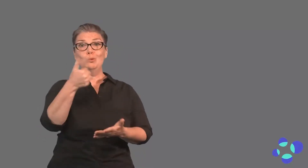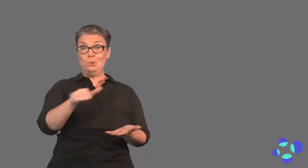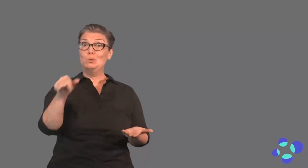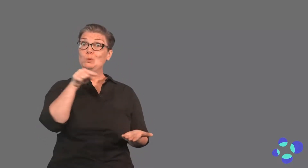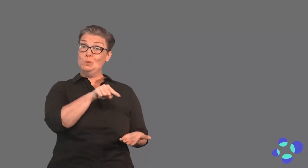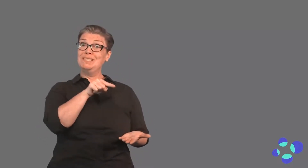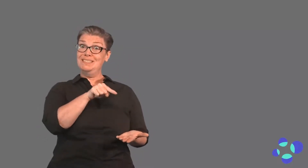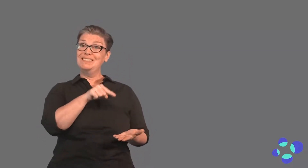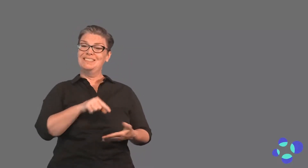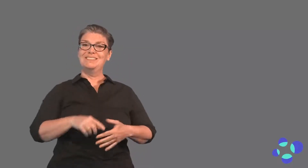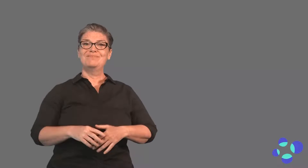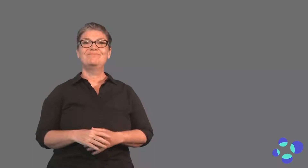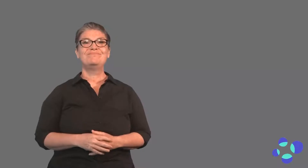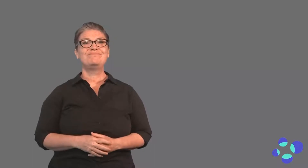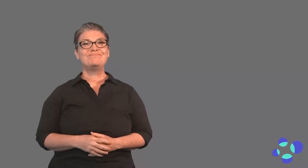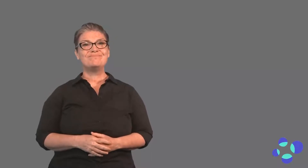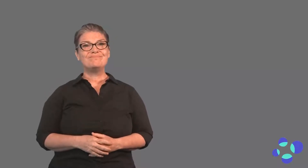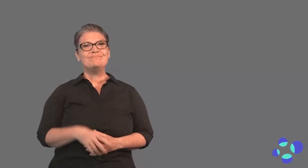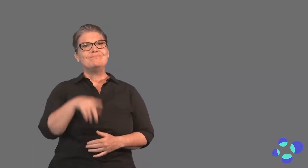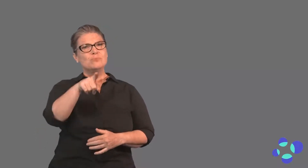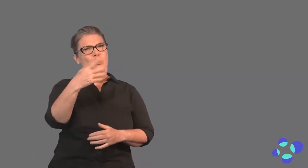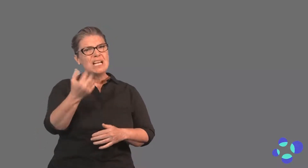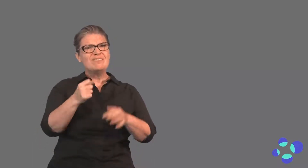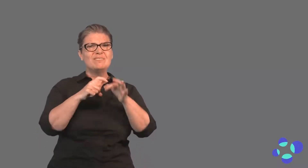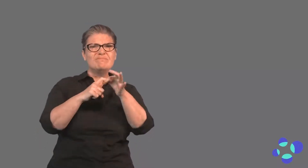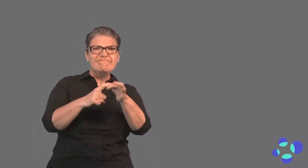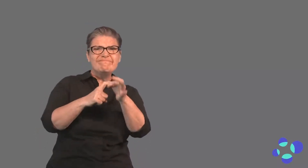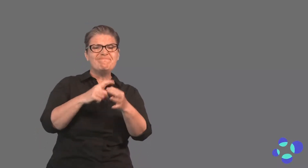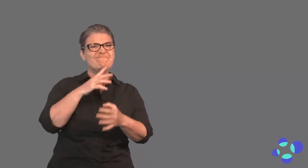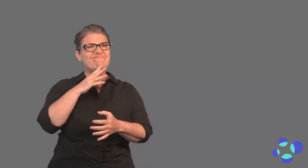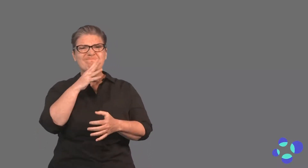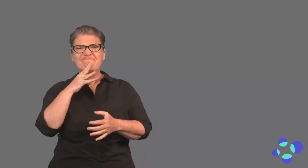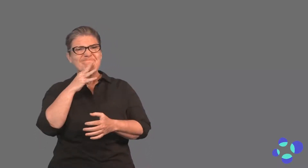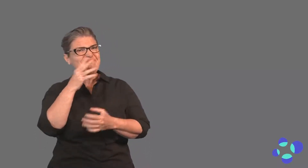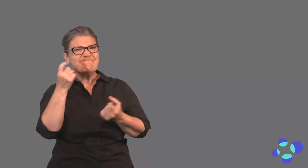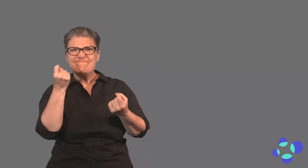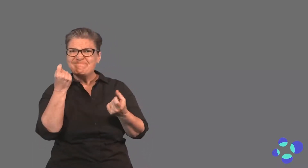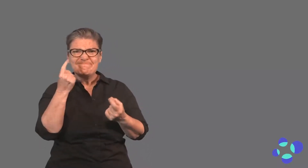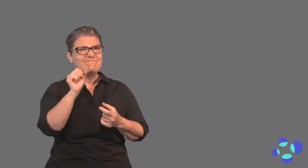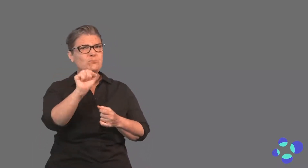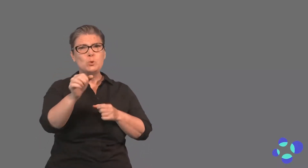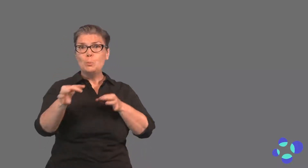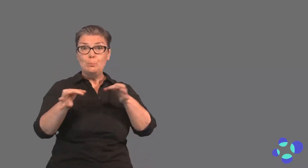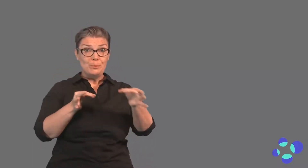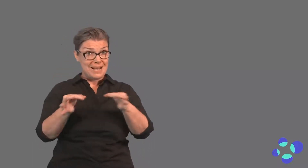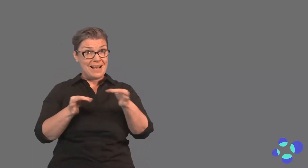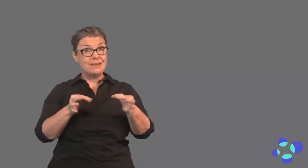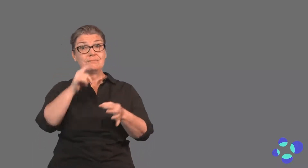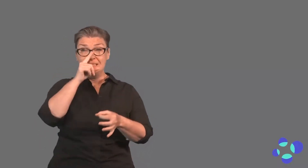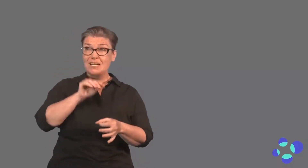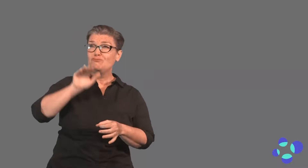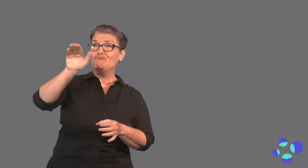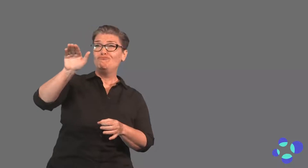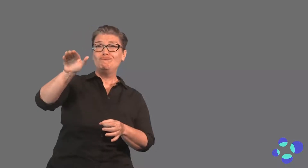It's well worthwhile. If you have any questions or aren't understanding your NDIS plan,